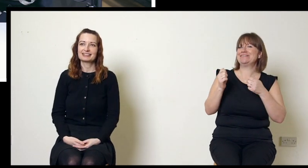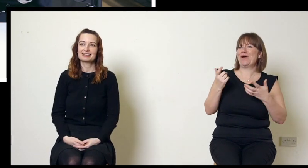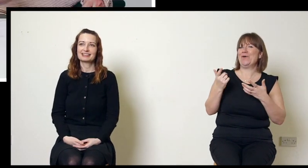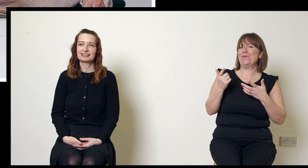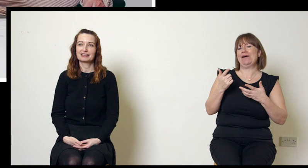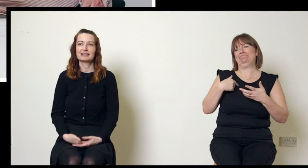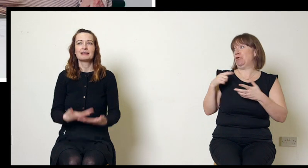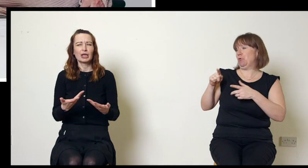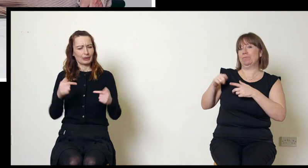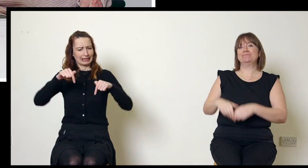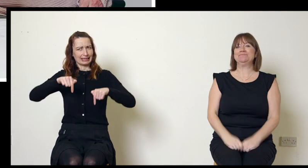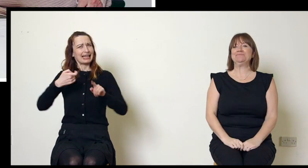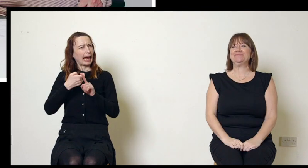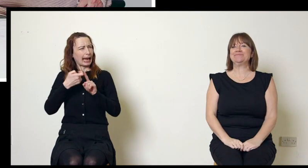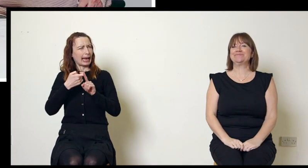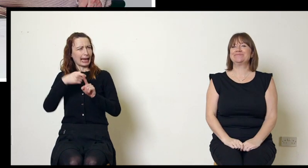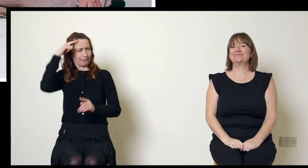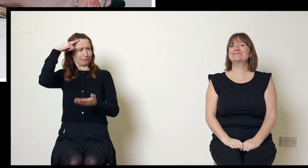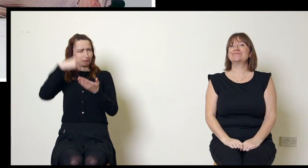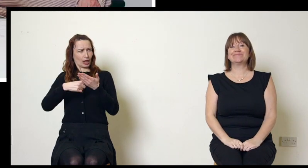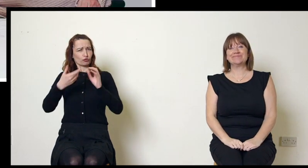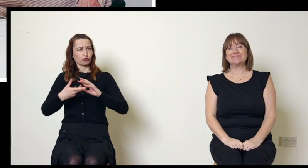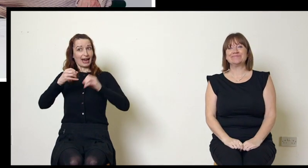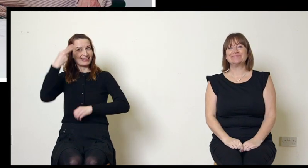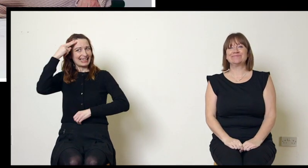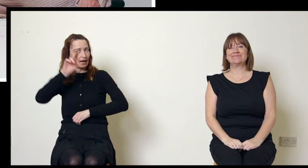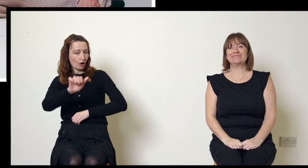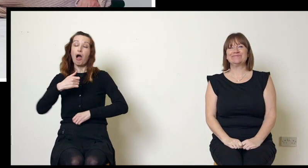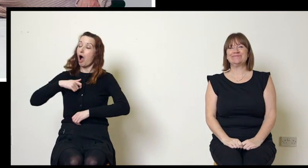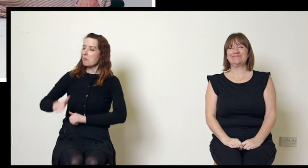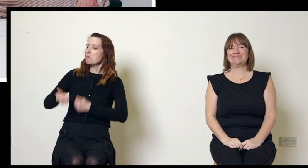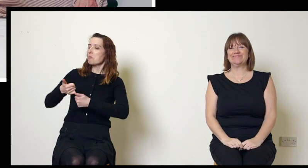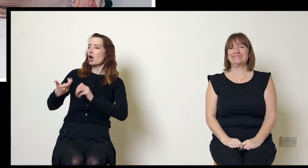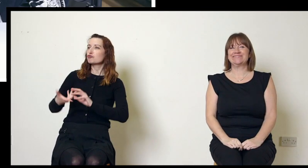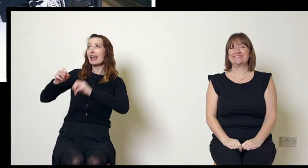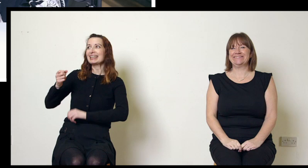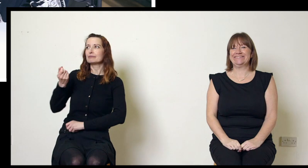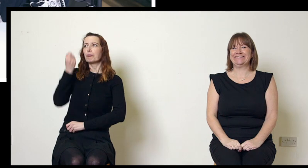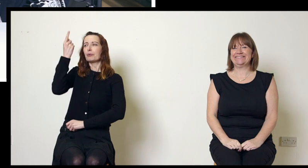It was Keely that came up with the name. I’m very good at names. You are brilliant at names!